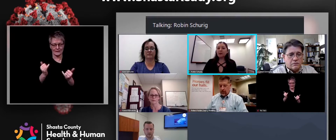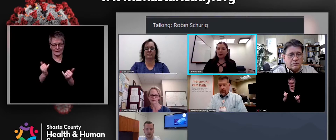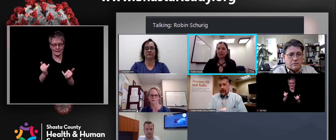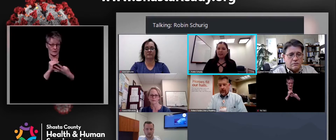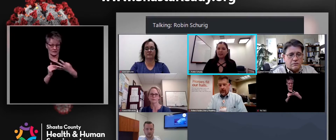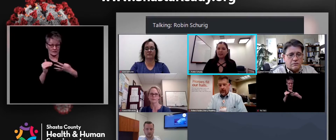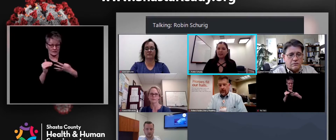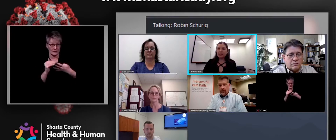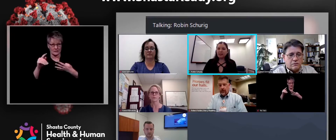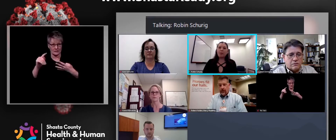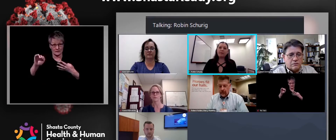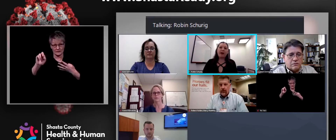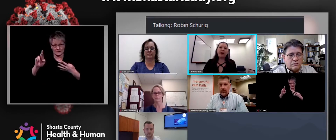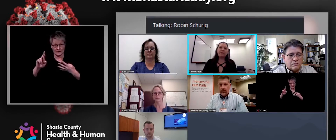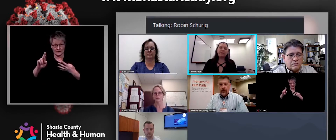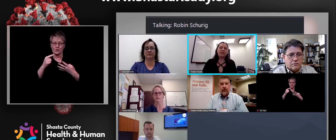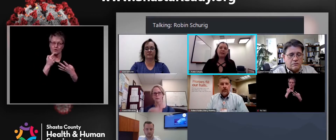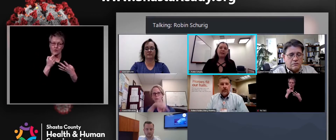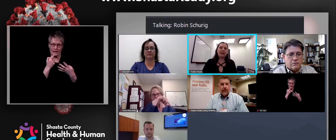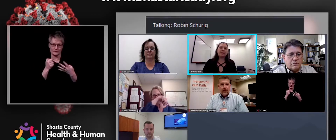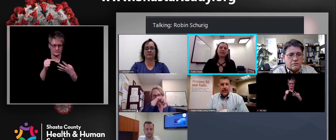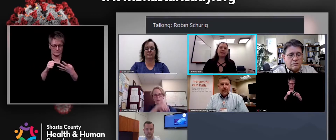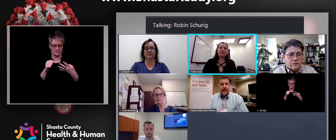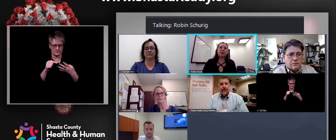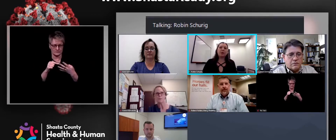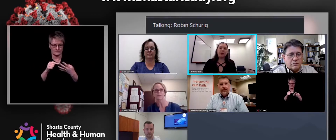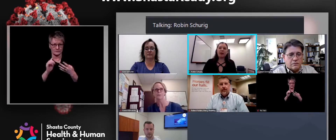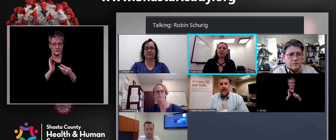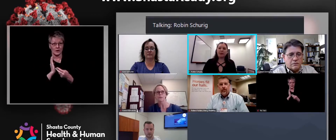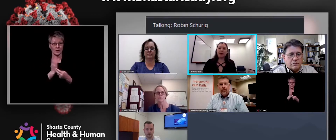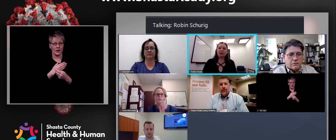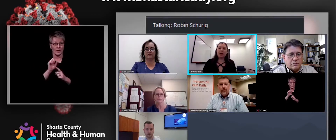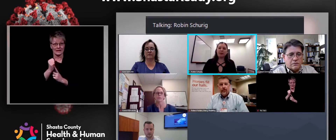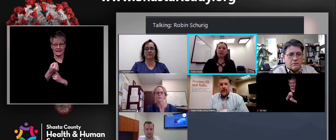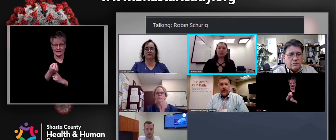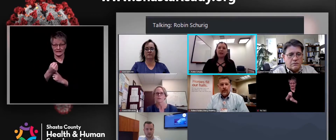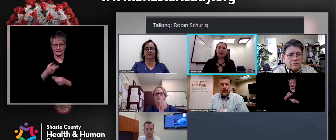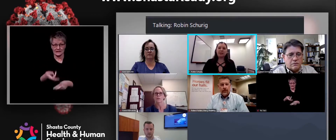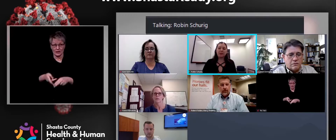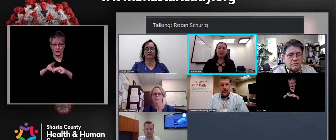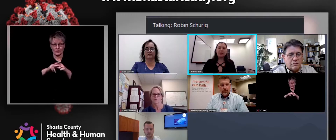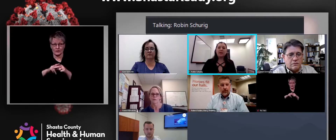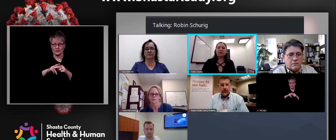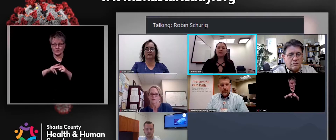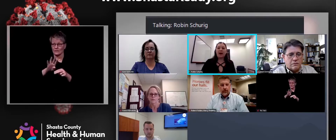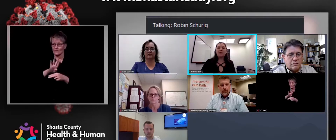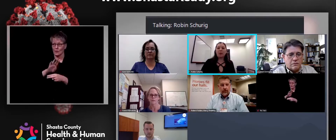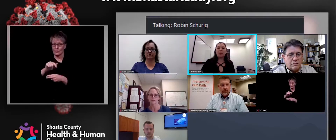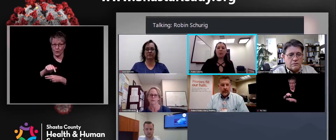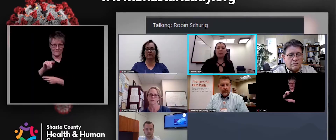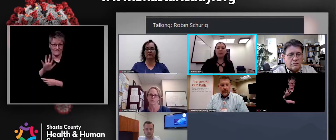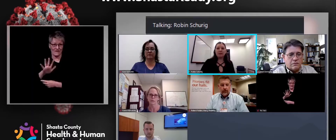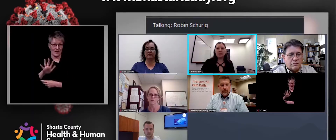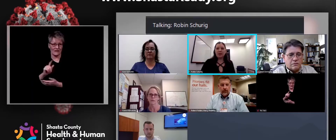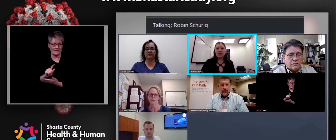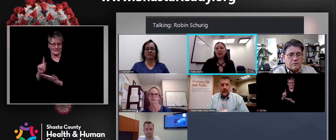rate increased from 4.5 daily cases per 100,000 population last week to 5.1 this week. This